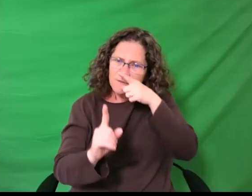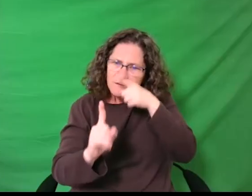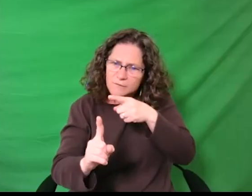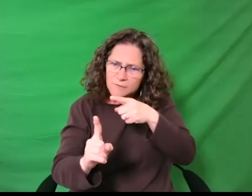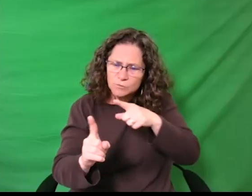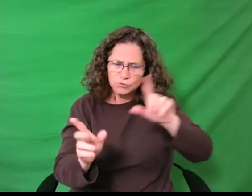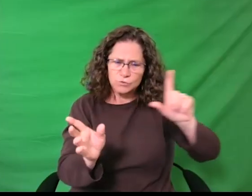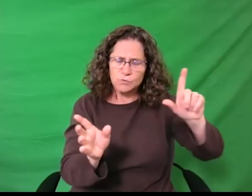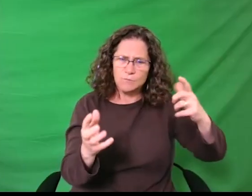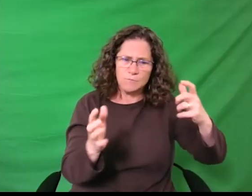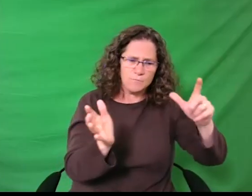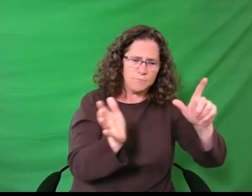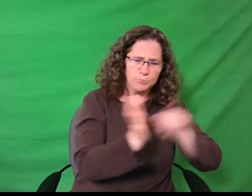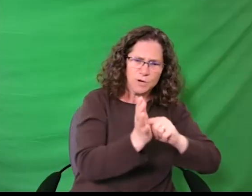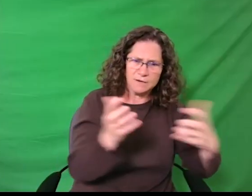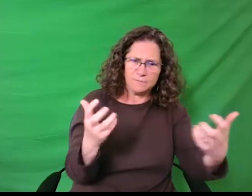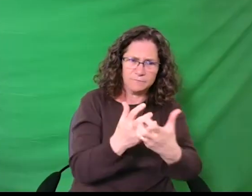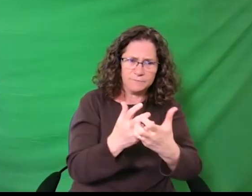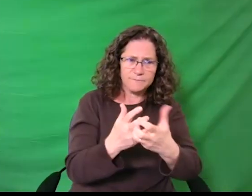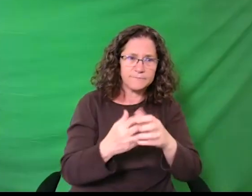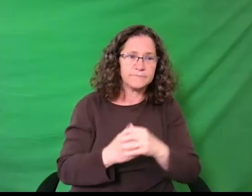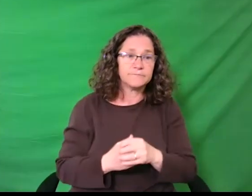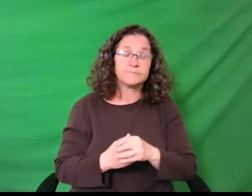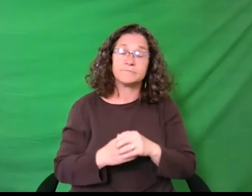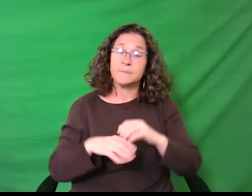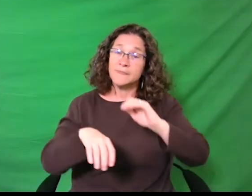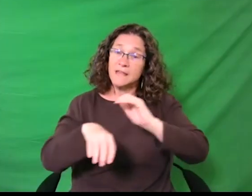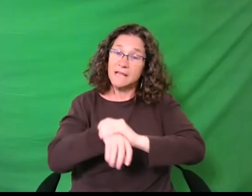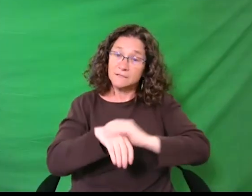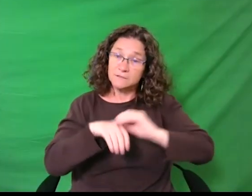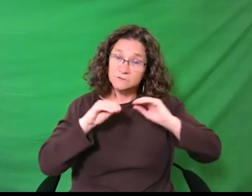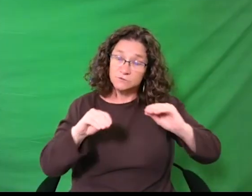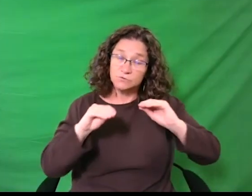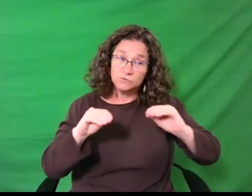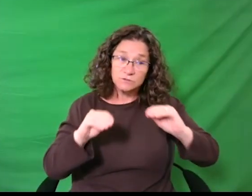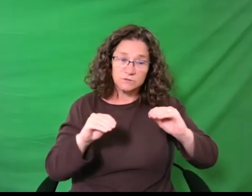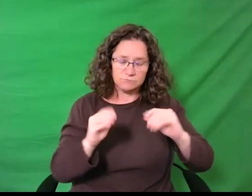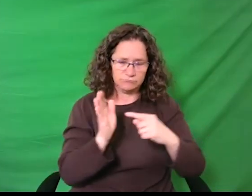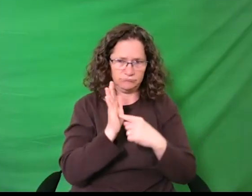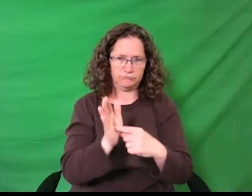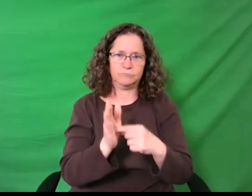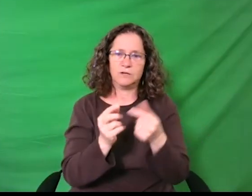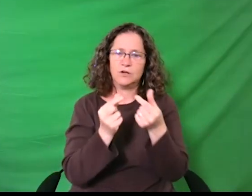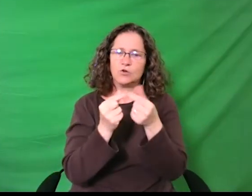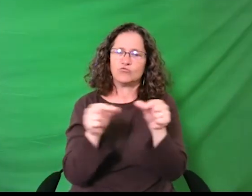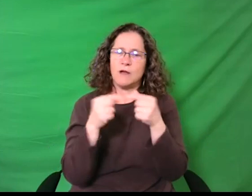During English language instruction, to show grammatical morphemes and sentences